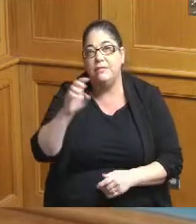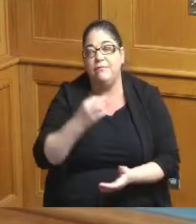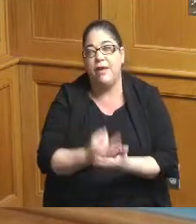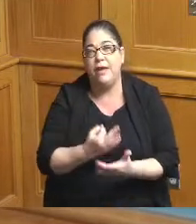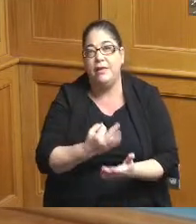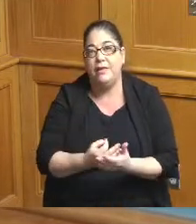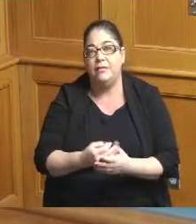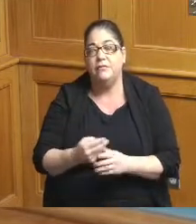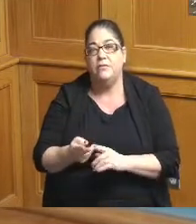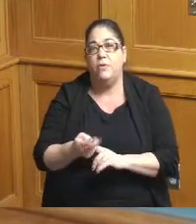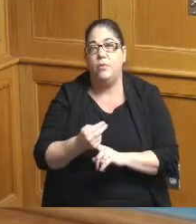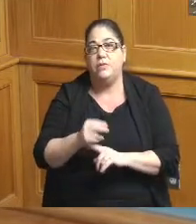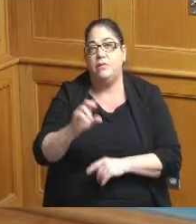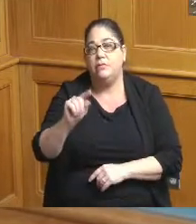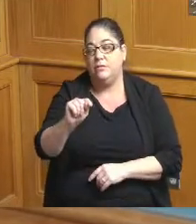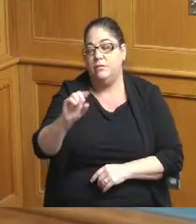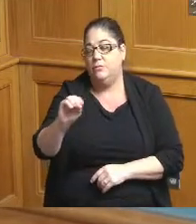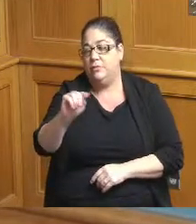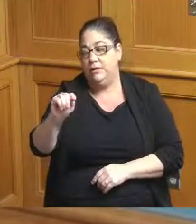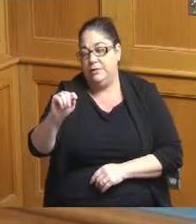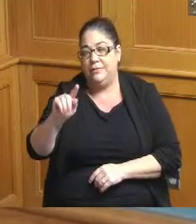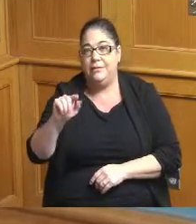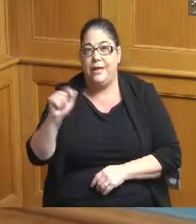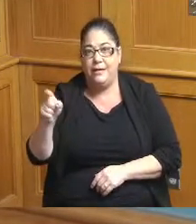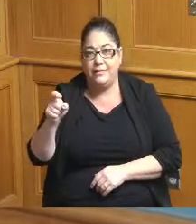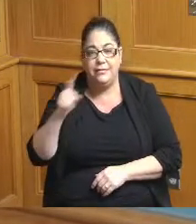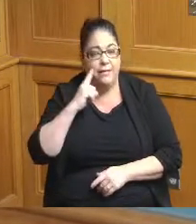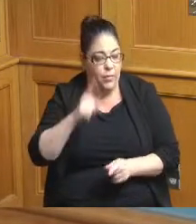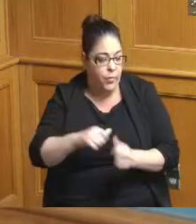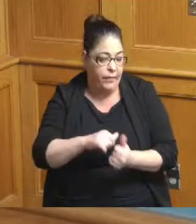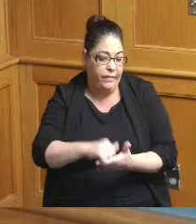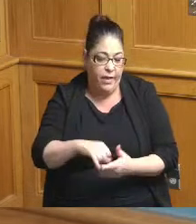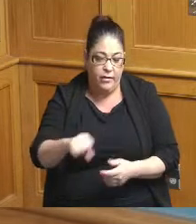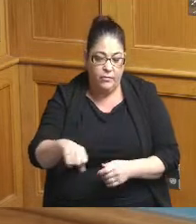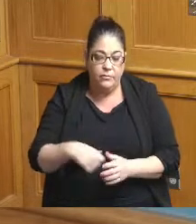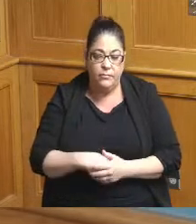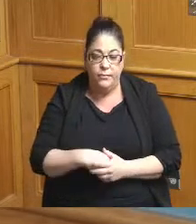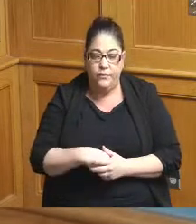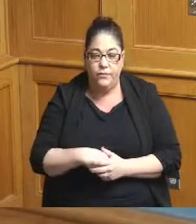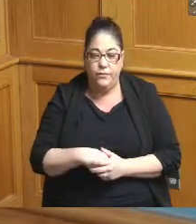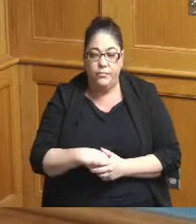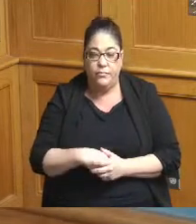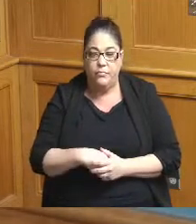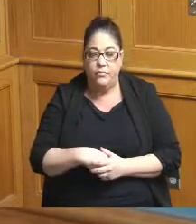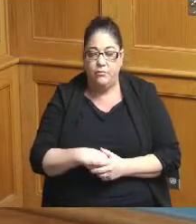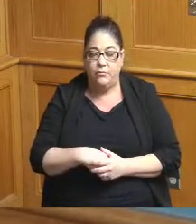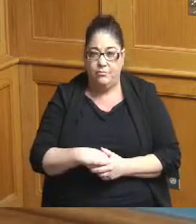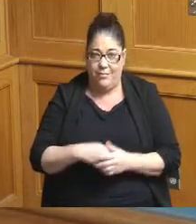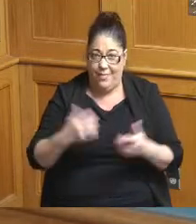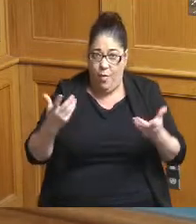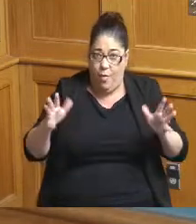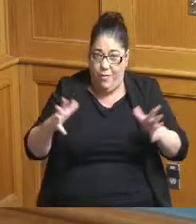taxi which I agree with that component but is it already in this budget that you presented